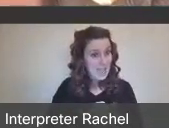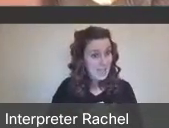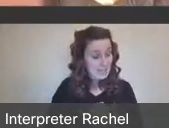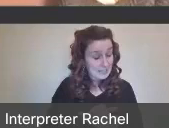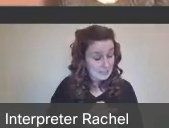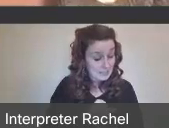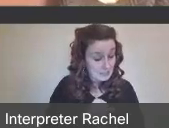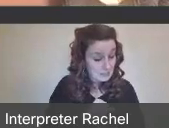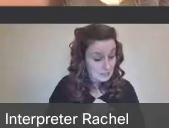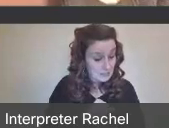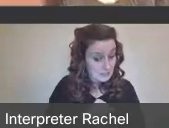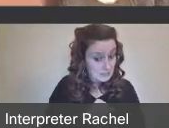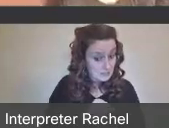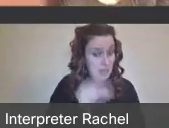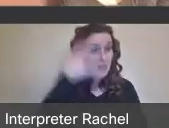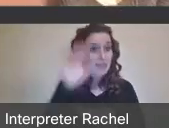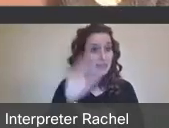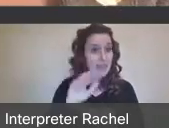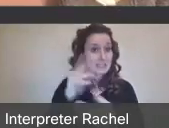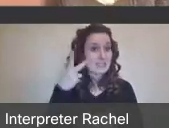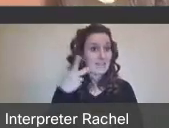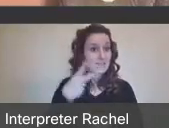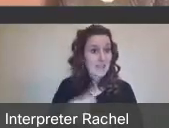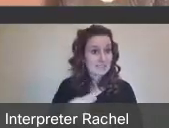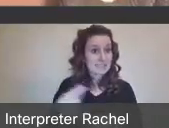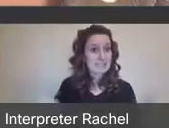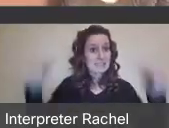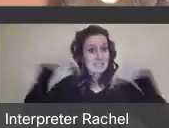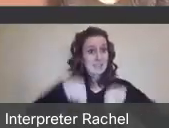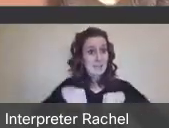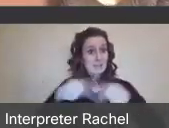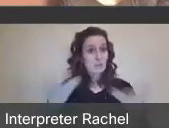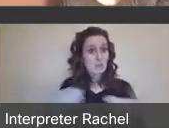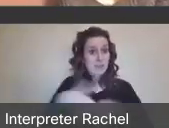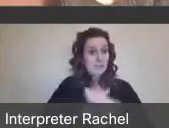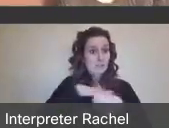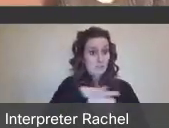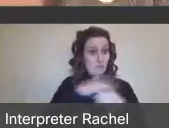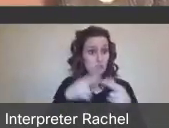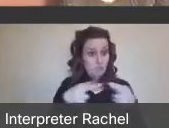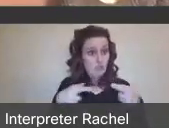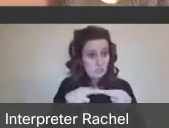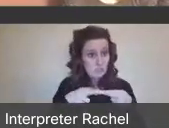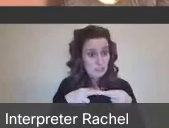there's less vaccine coming to the region, even though this region